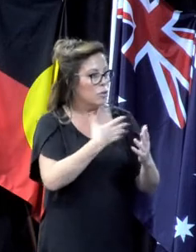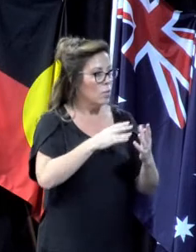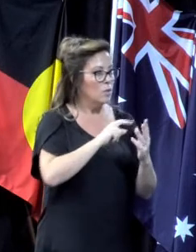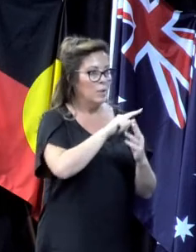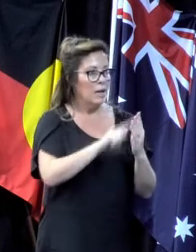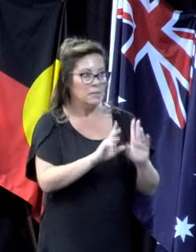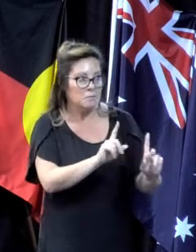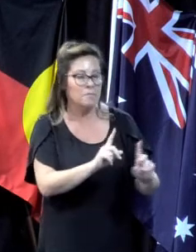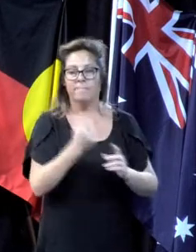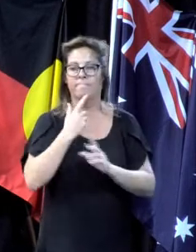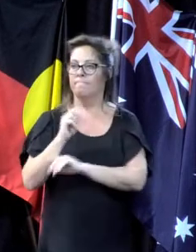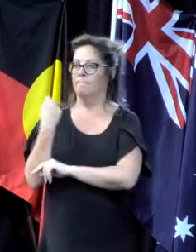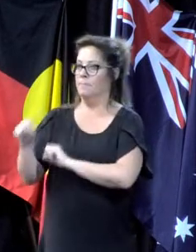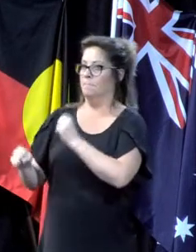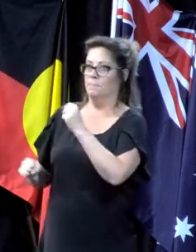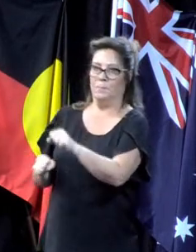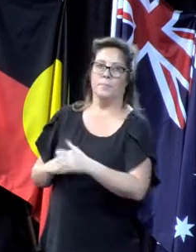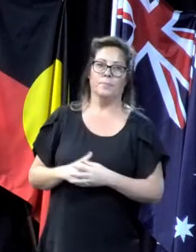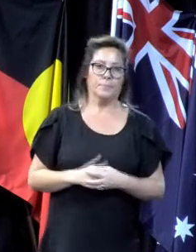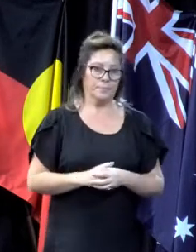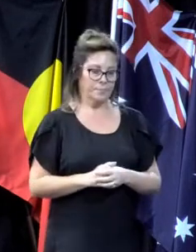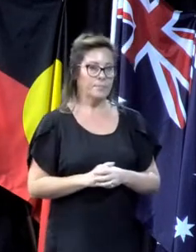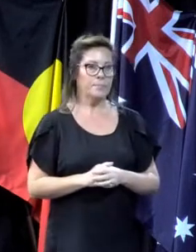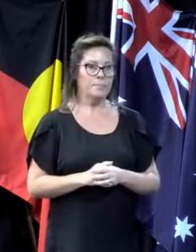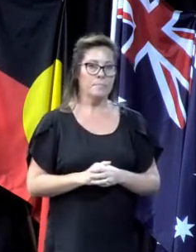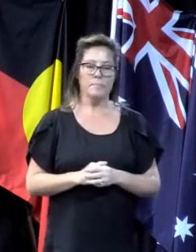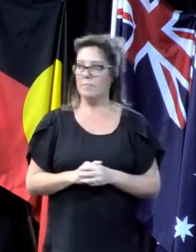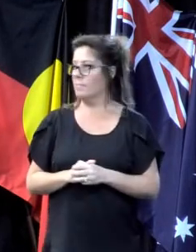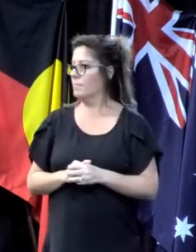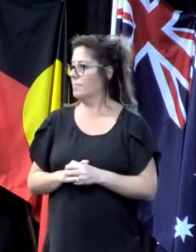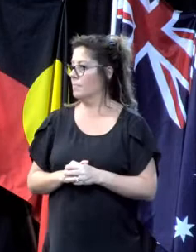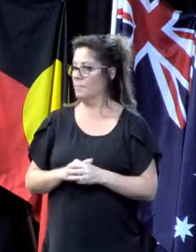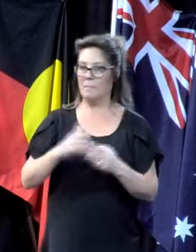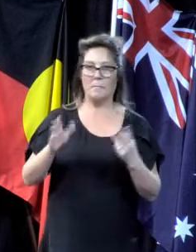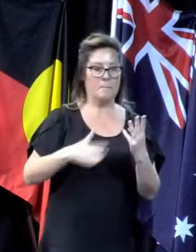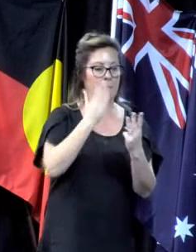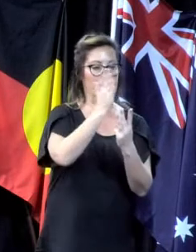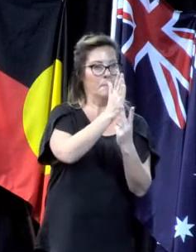Ms Prichard, can I take you, please, to paragraph 28 of your statement. And that’s at page eight